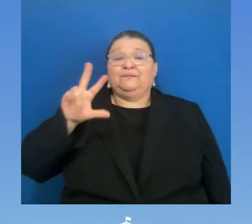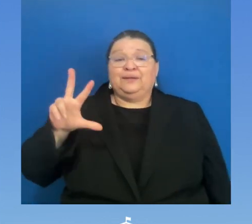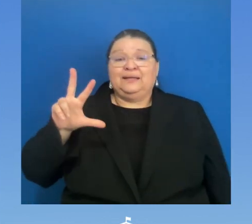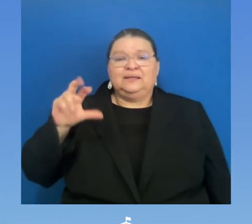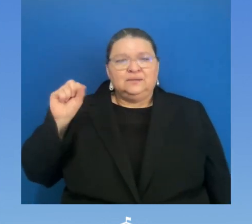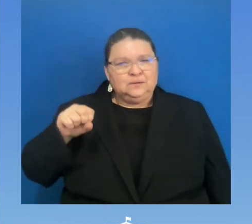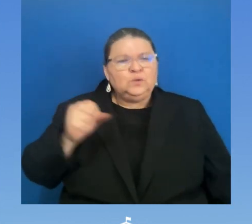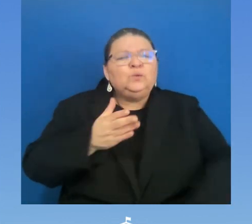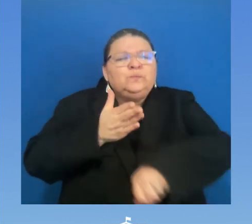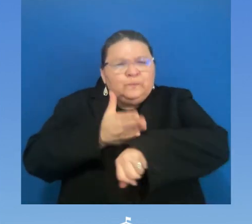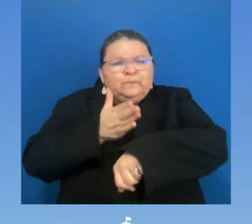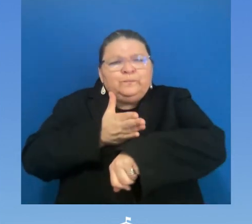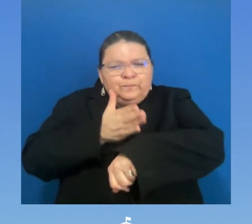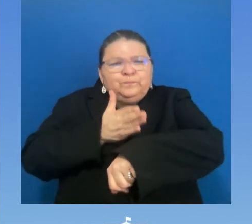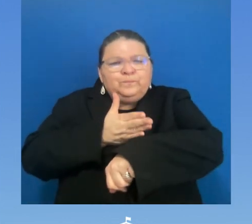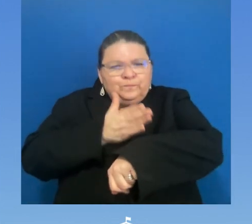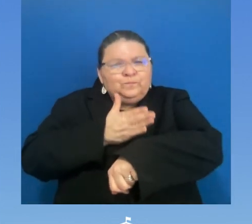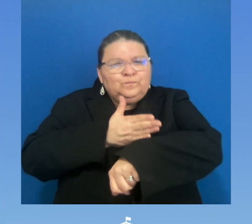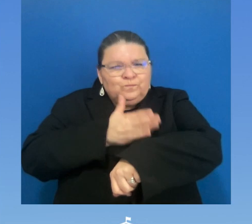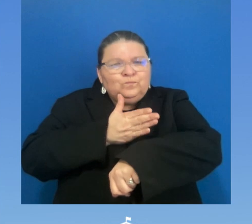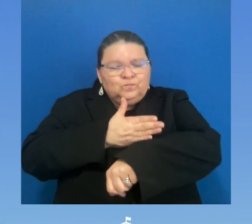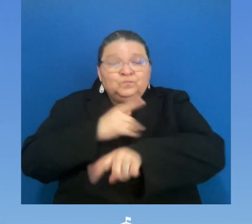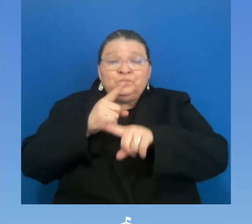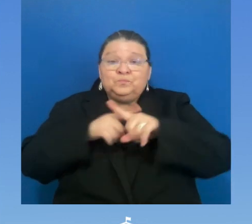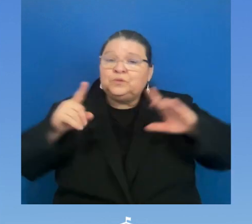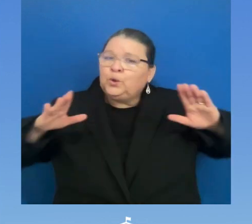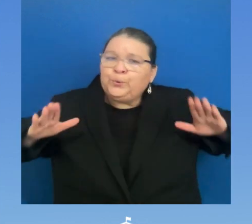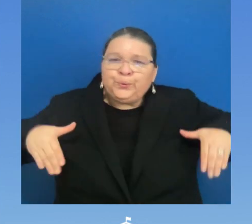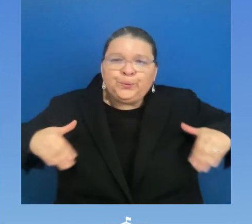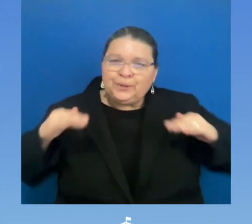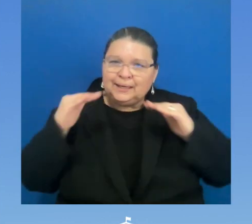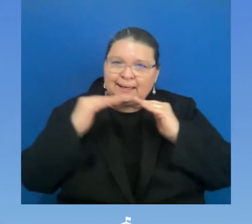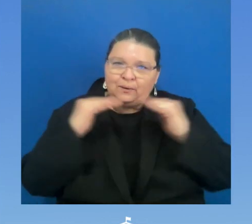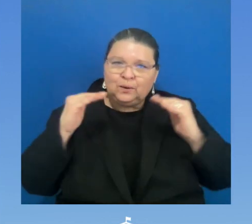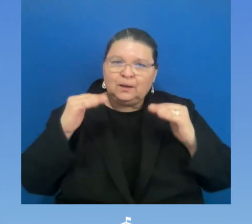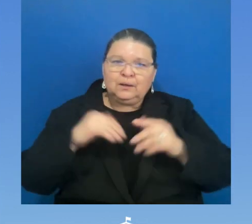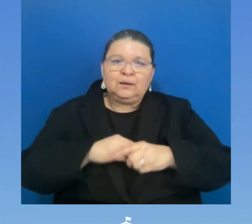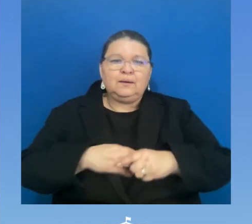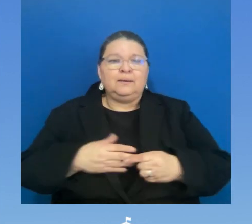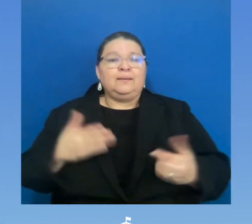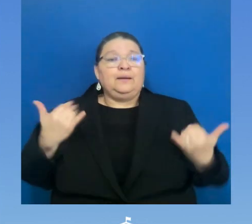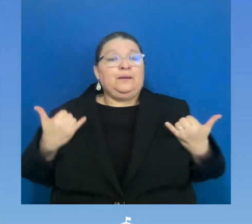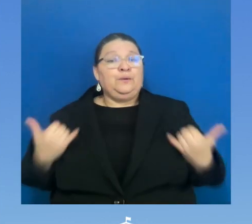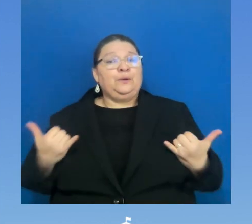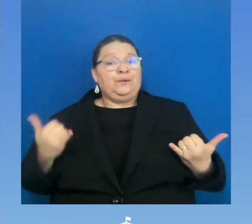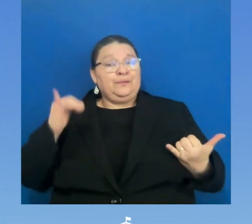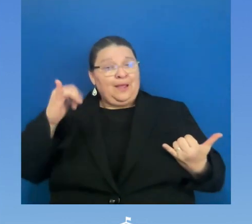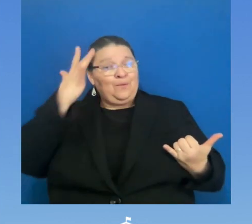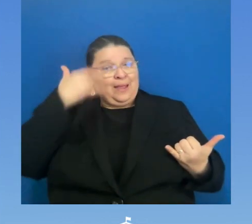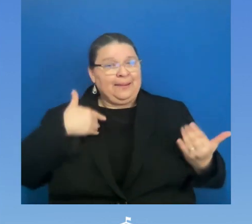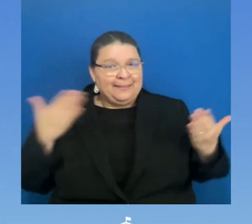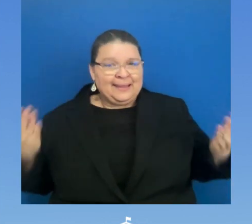supporting the White House Equal Pay Day summit to remind us that without equal economic opportunity,